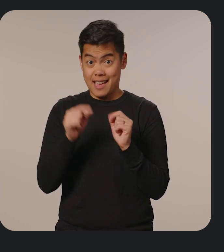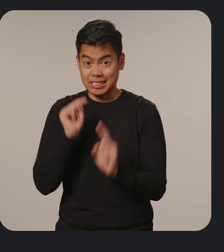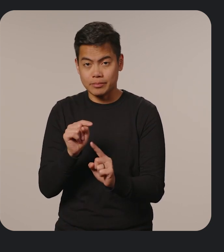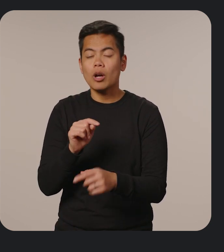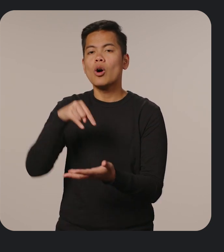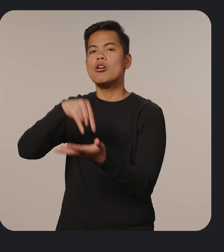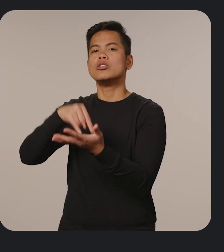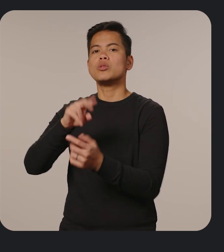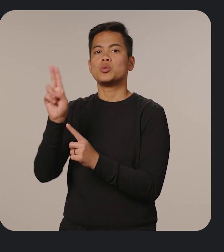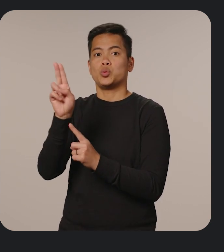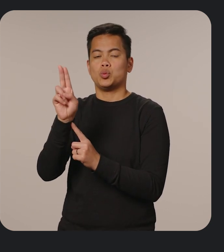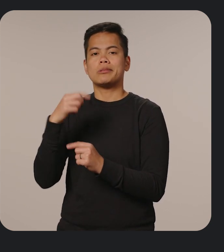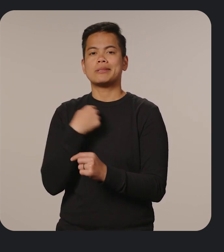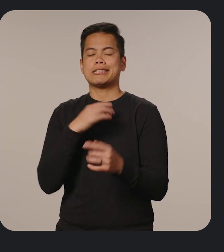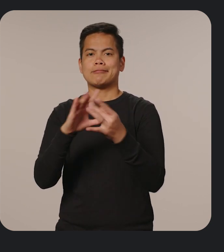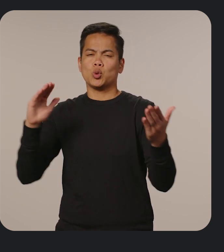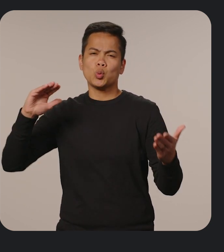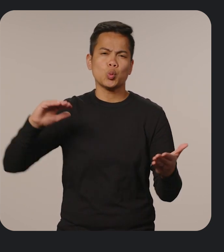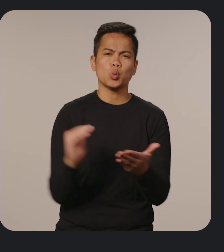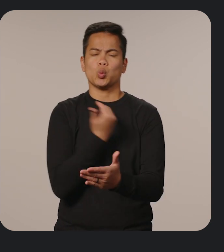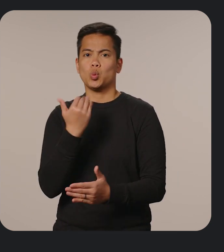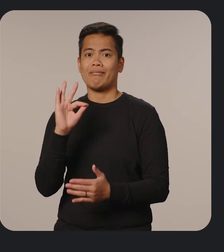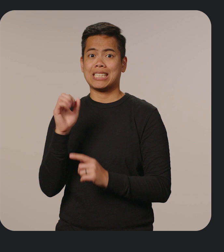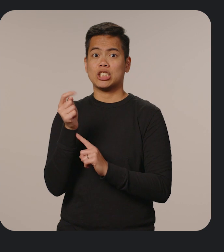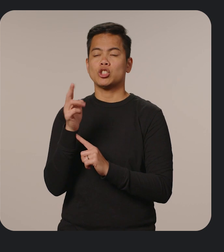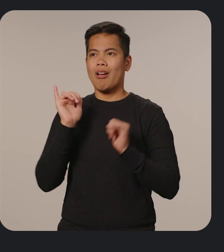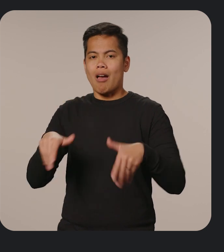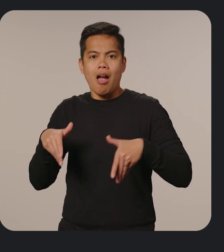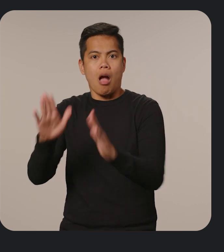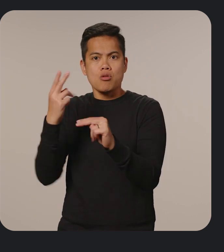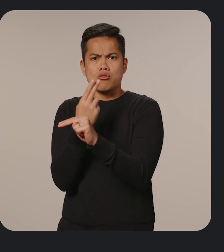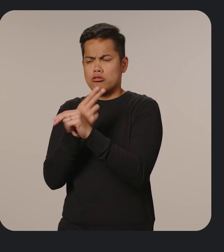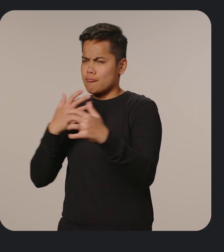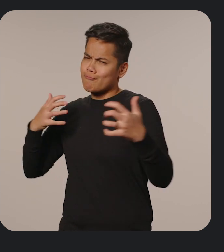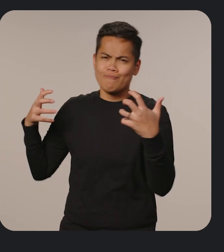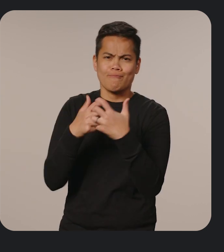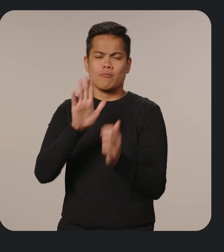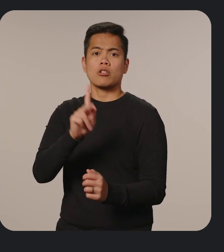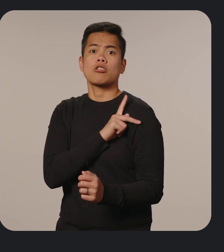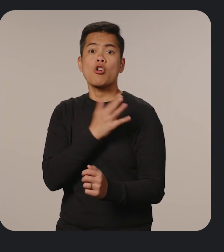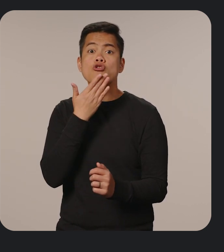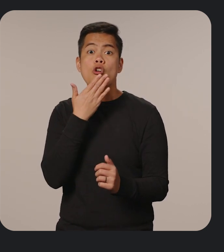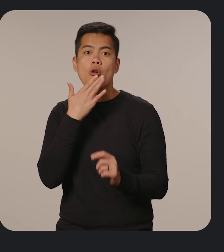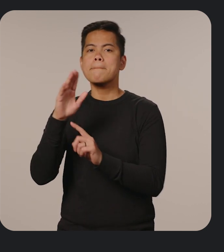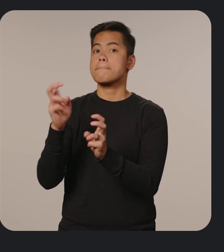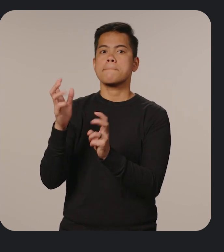with a monochrome variant. Monochrome is fully black and white, but it's more than just a color filter.